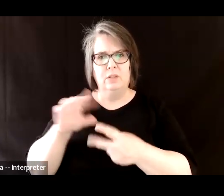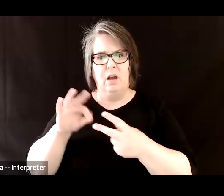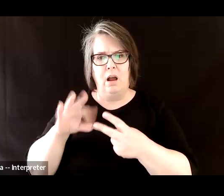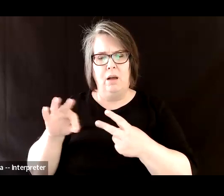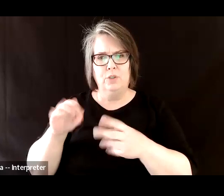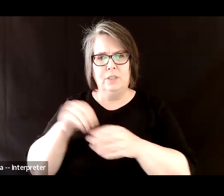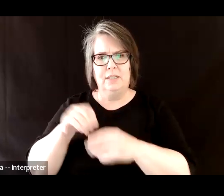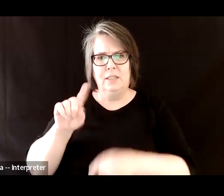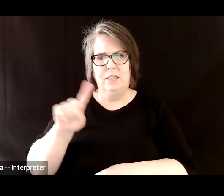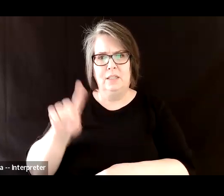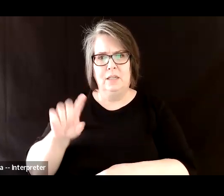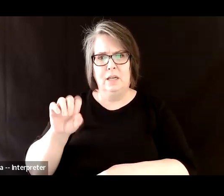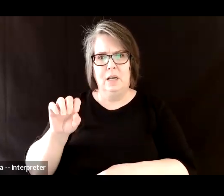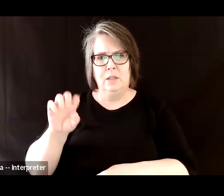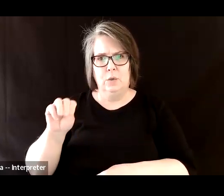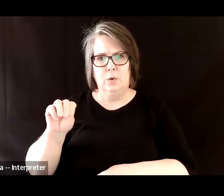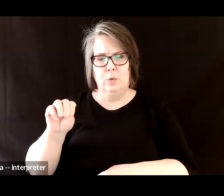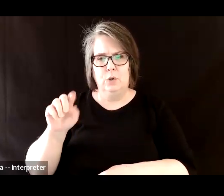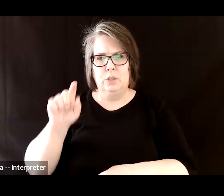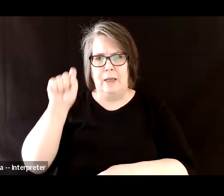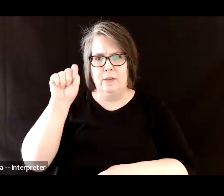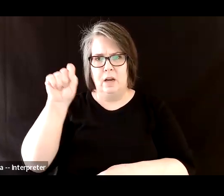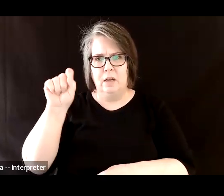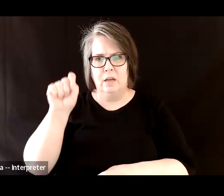zoom where there's three little dots and you can go down in the